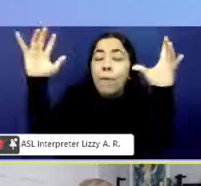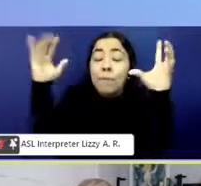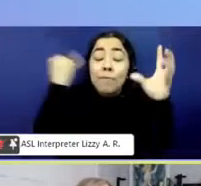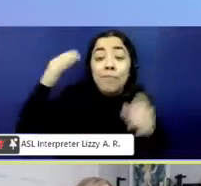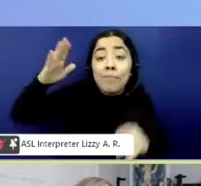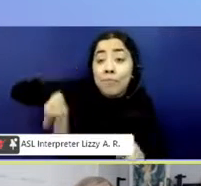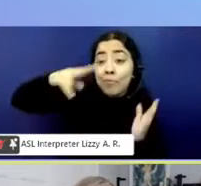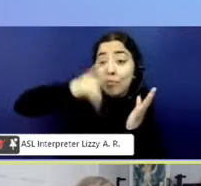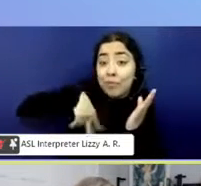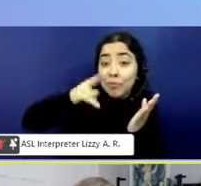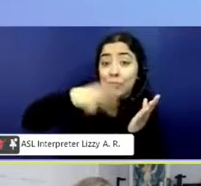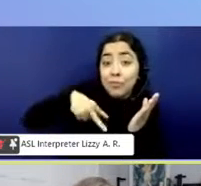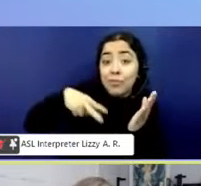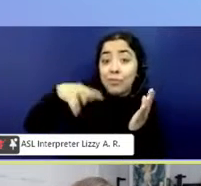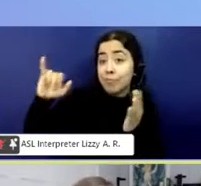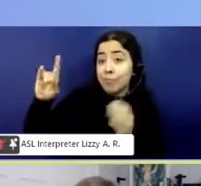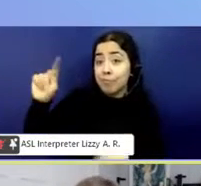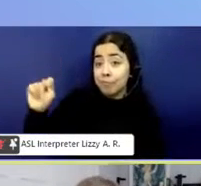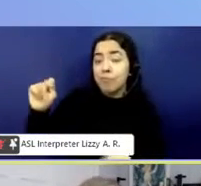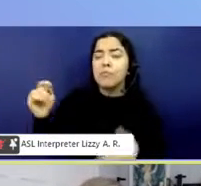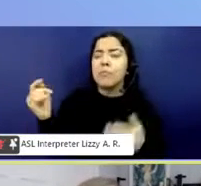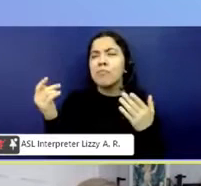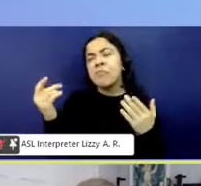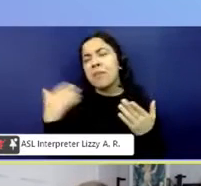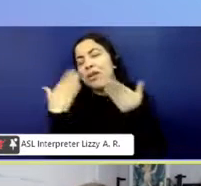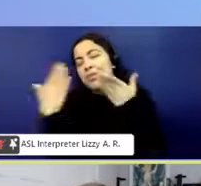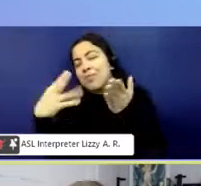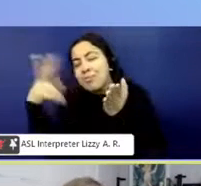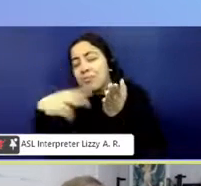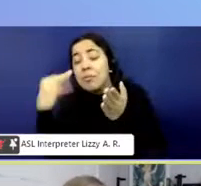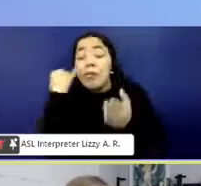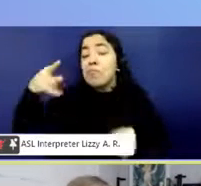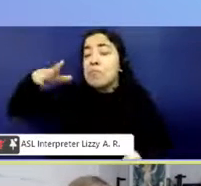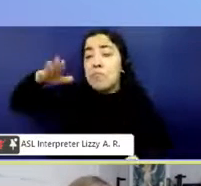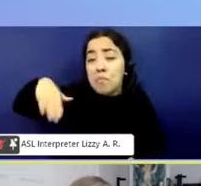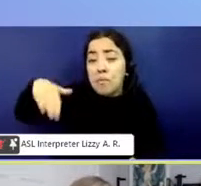them but know that if you haven't you will not need to keep up with our session today